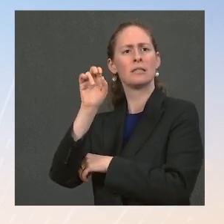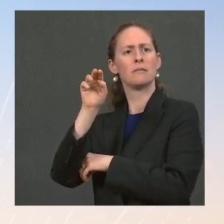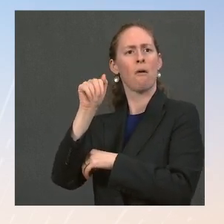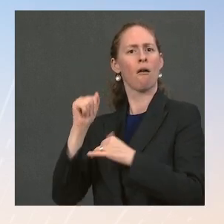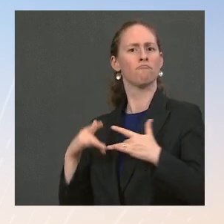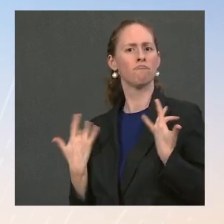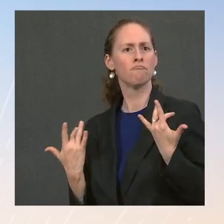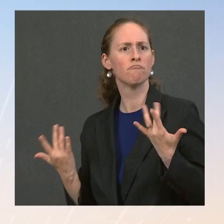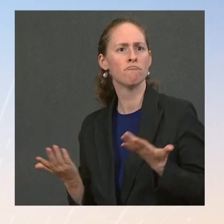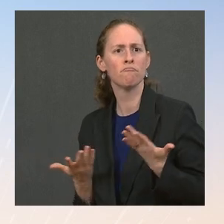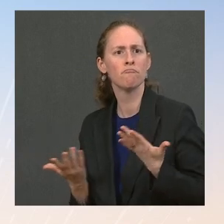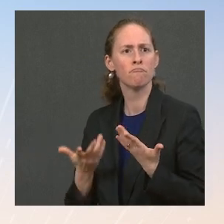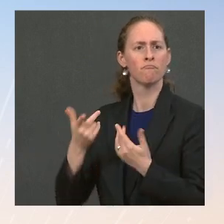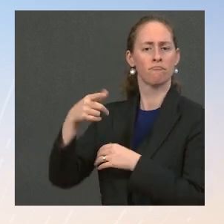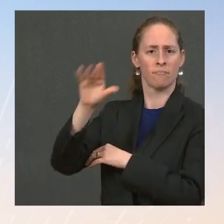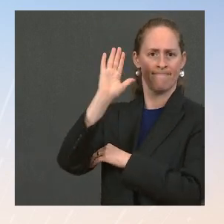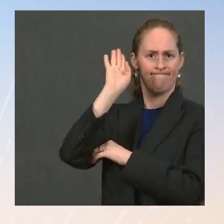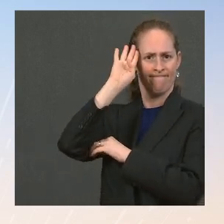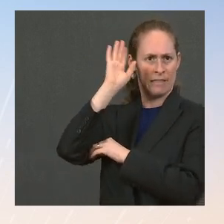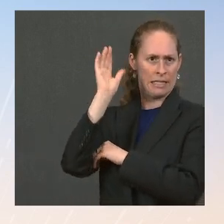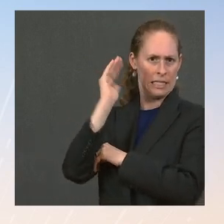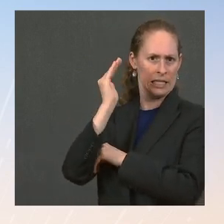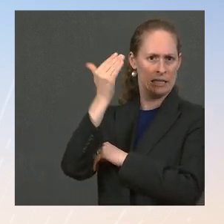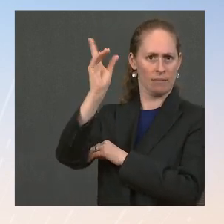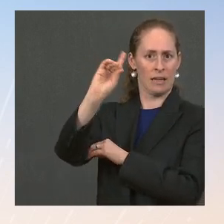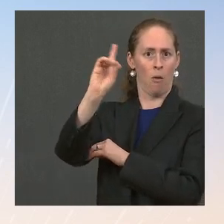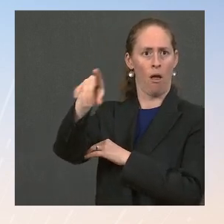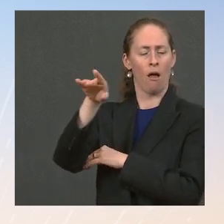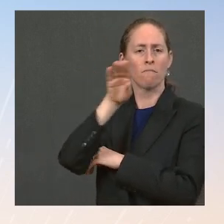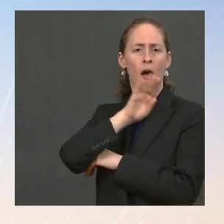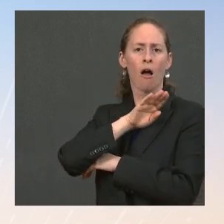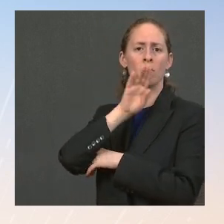arguing that they're not moving off of their positions.